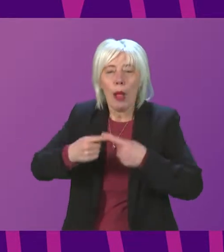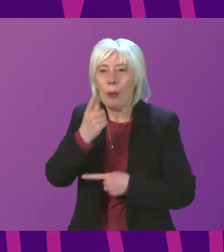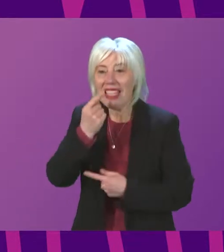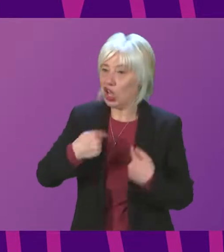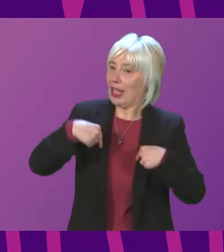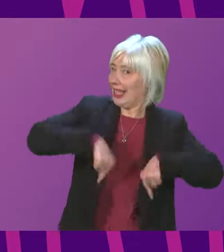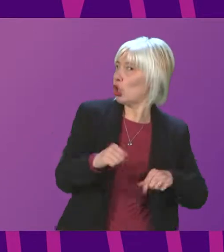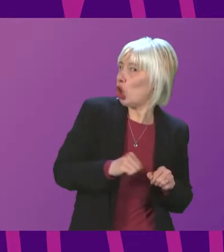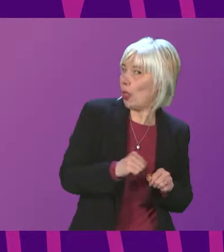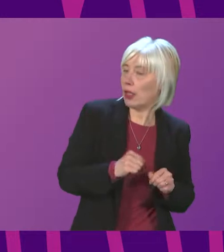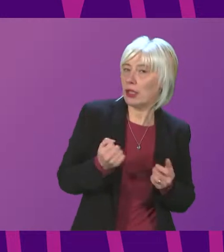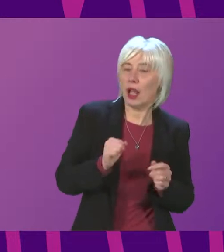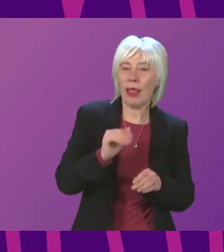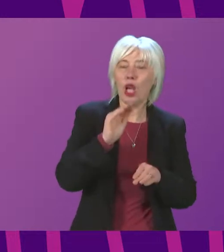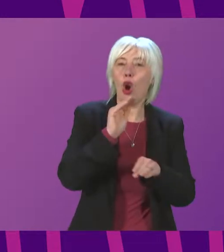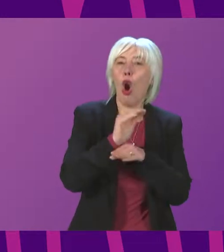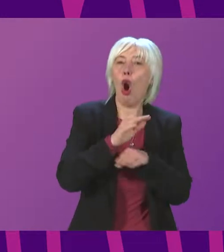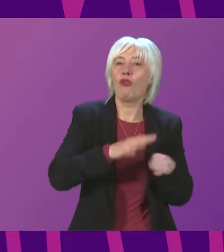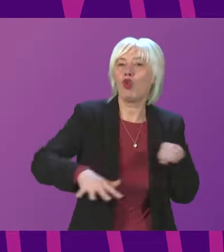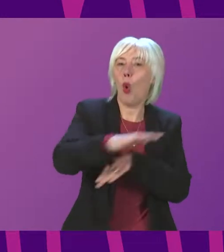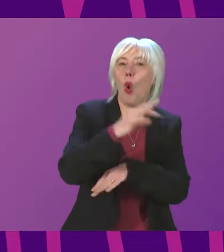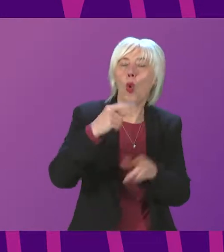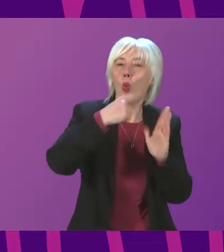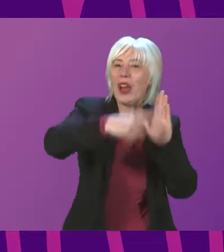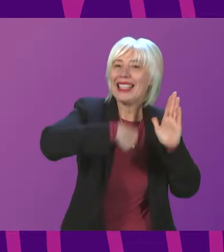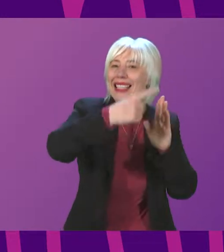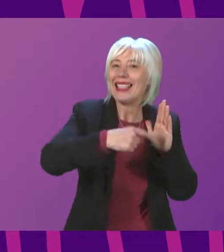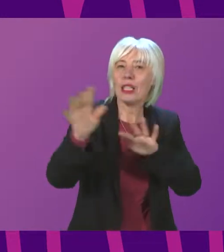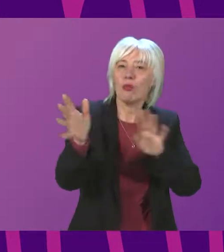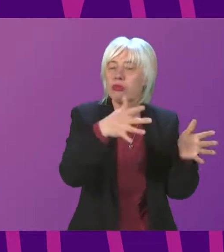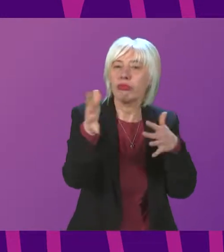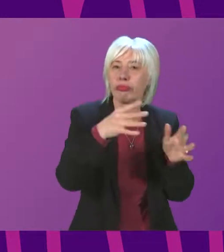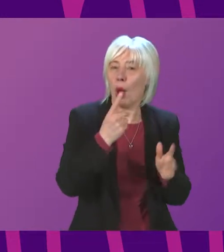For example, offshore wind has massive potential for Scotland, so let us continue to build